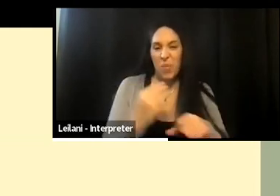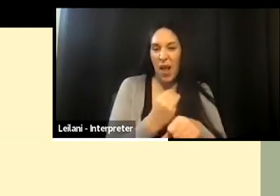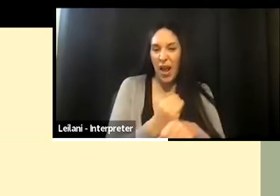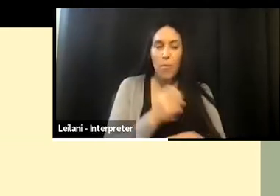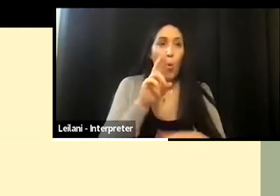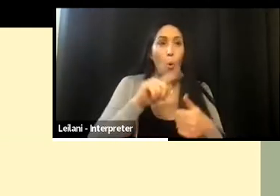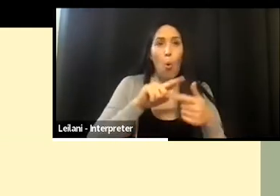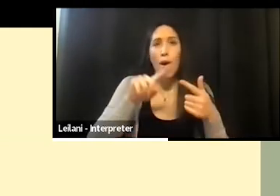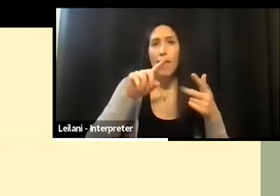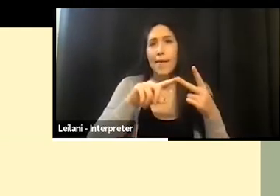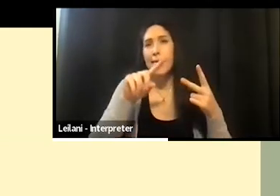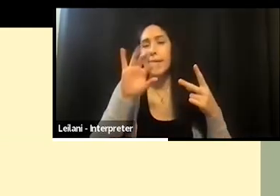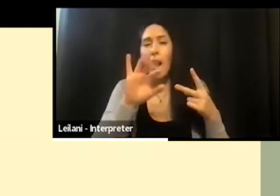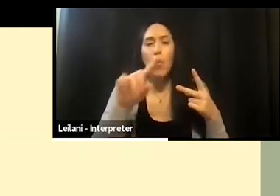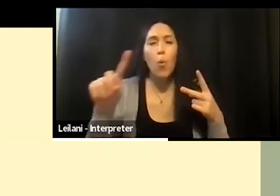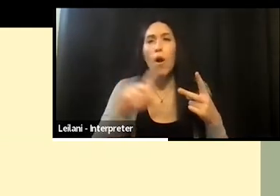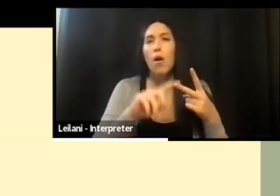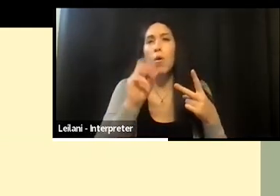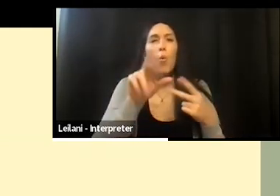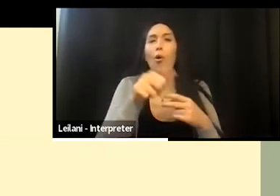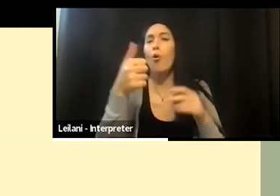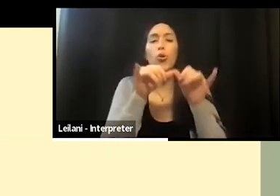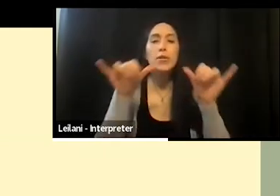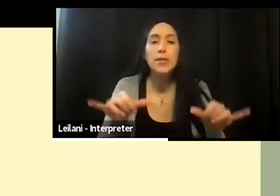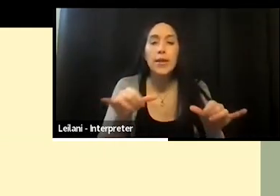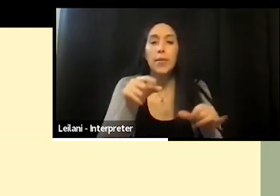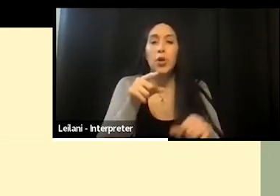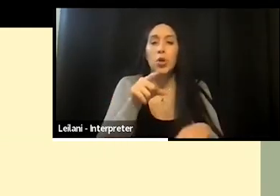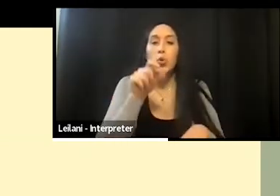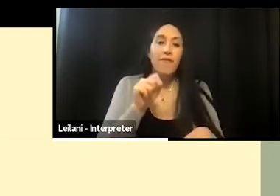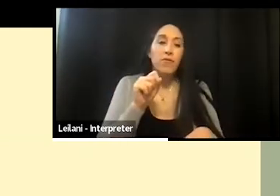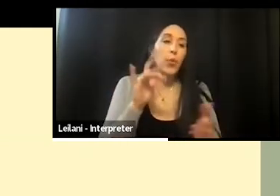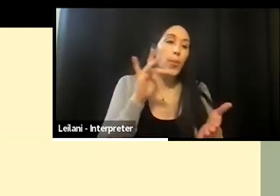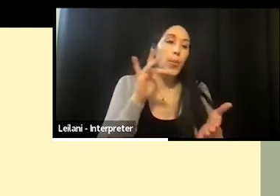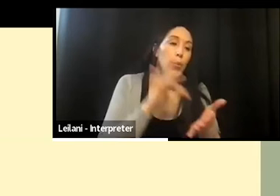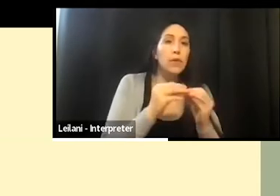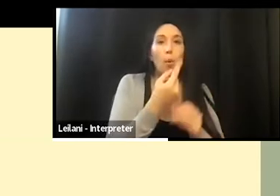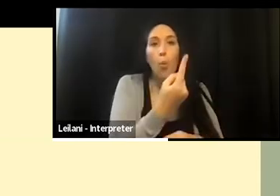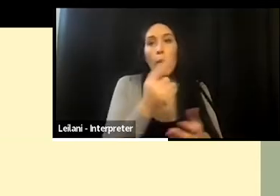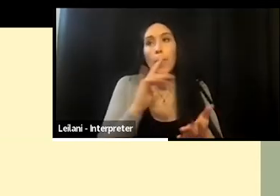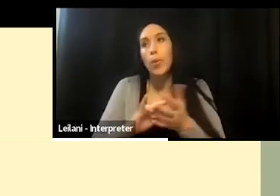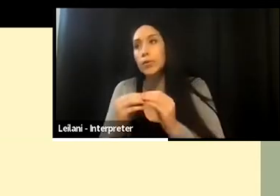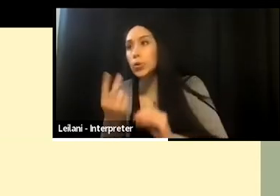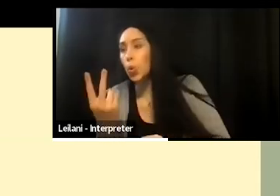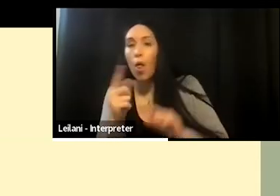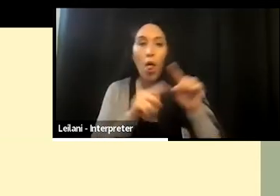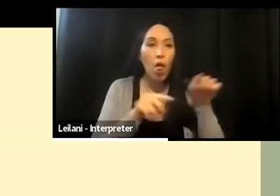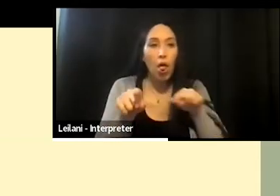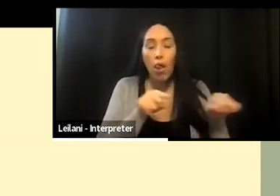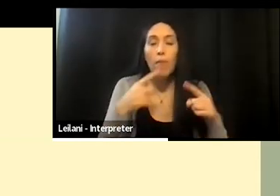or other systems where you go through a phone and have to press lots of buttons in order to actually get information.